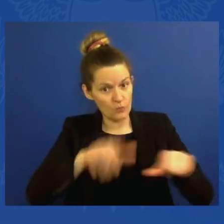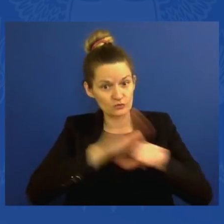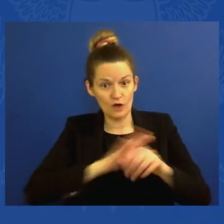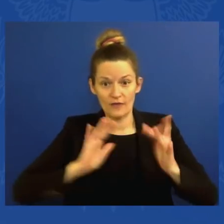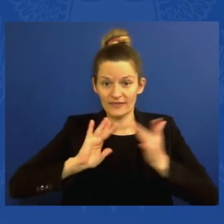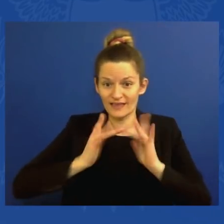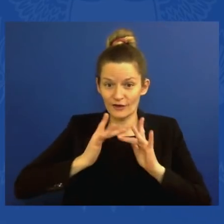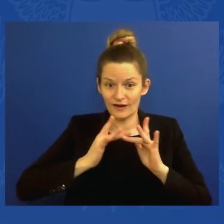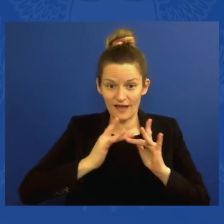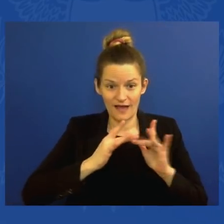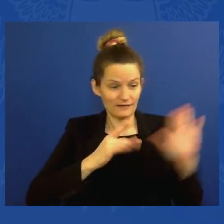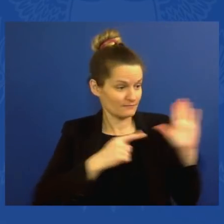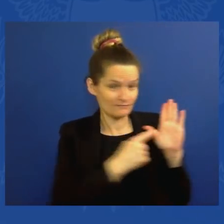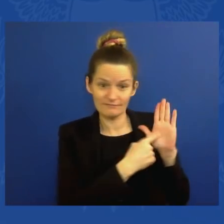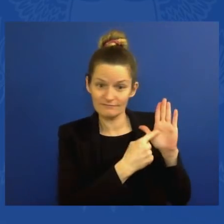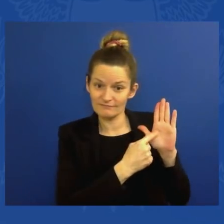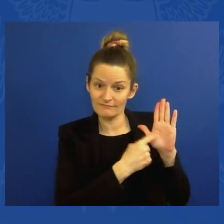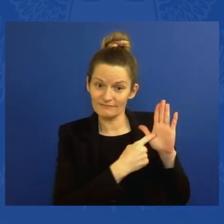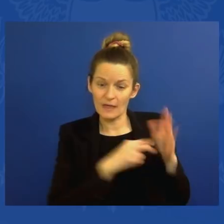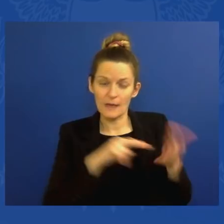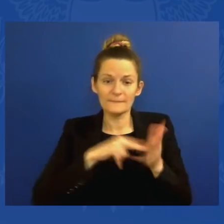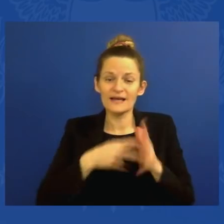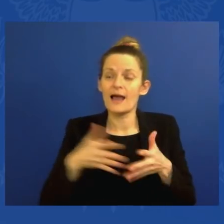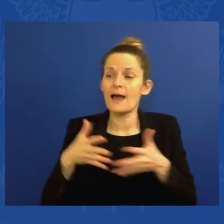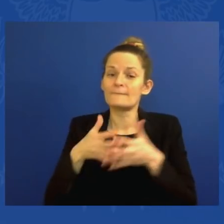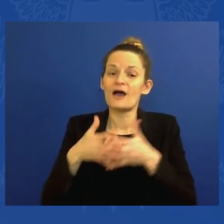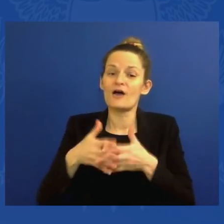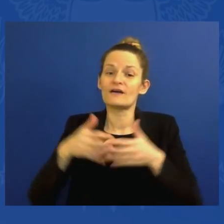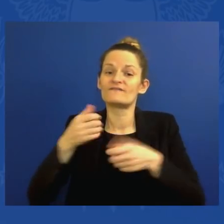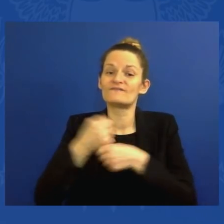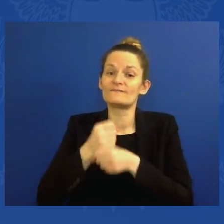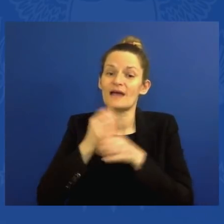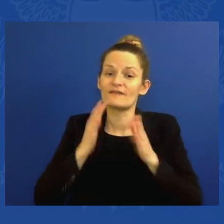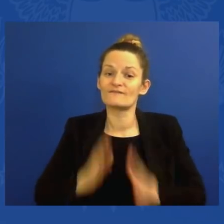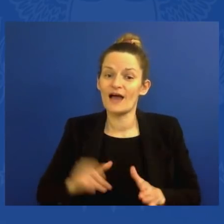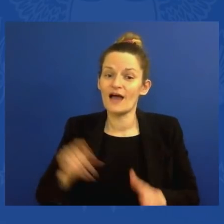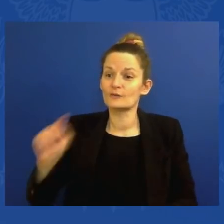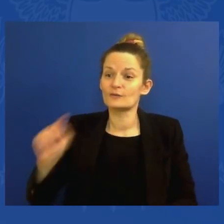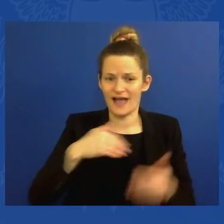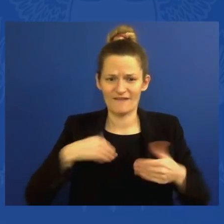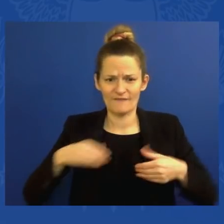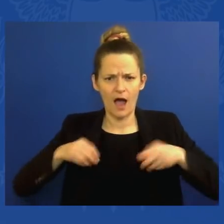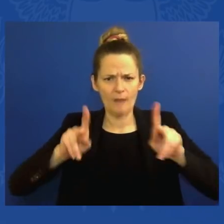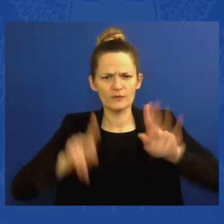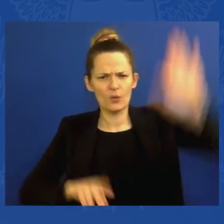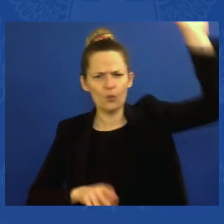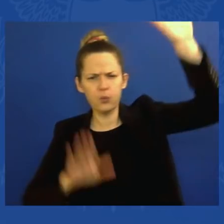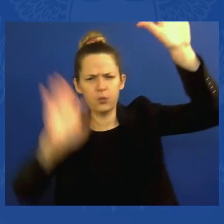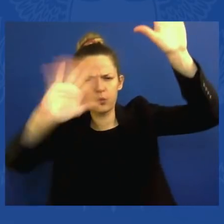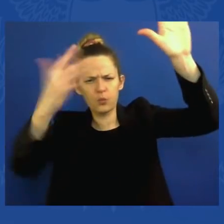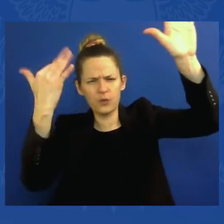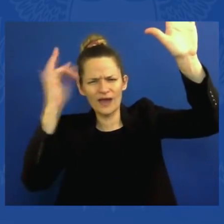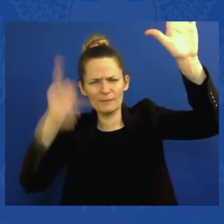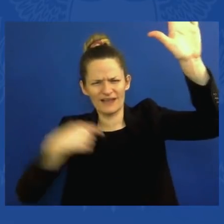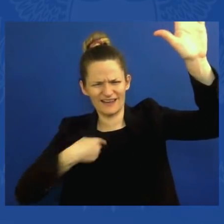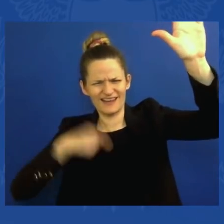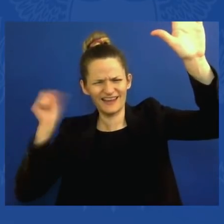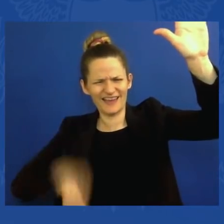"No, no, I can do that. Here -- here -- I can do that in my shop, in my town." Today, we're going even further.